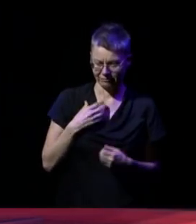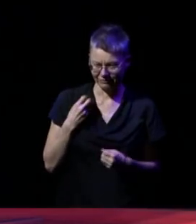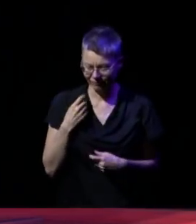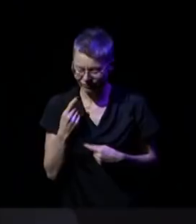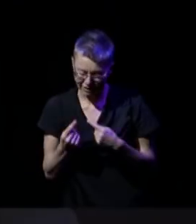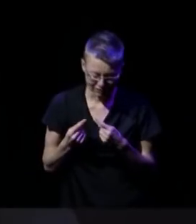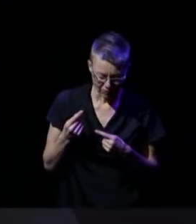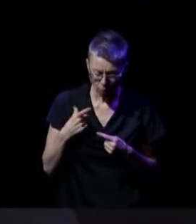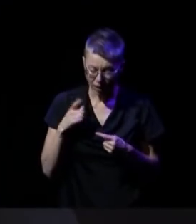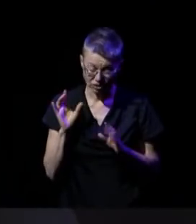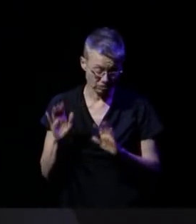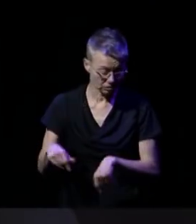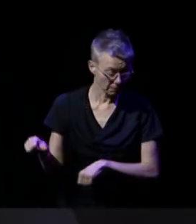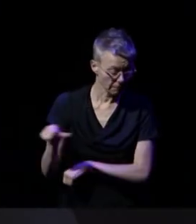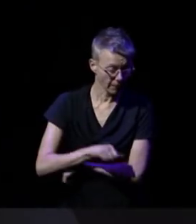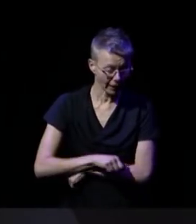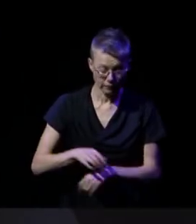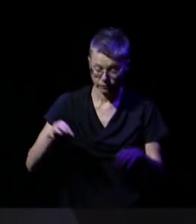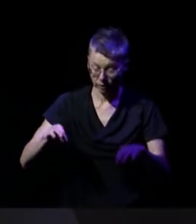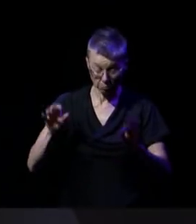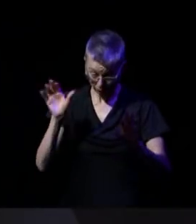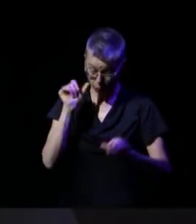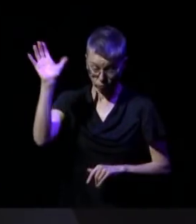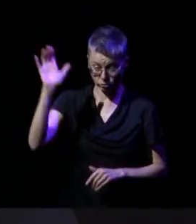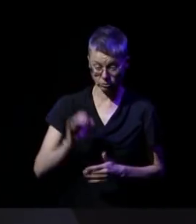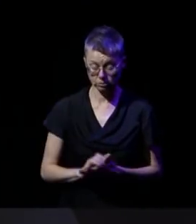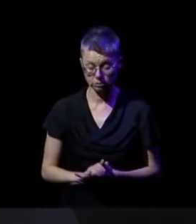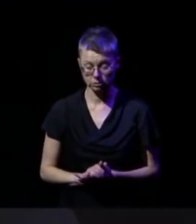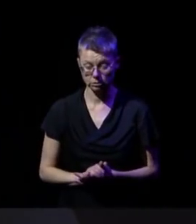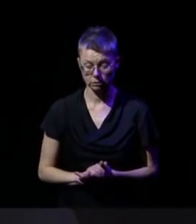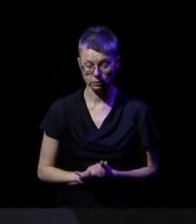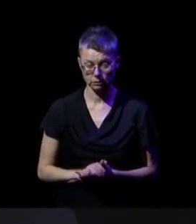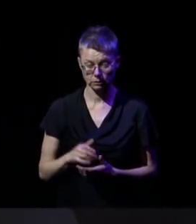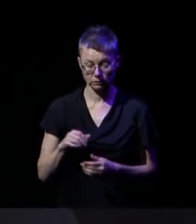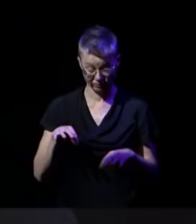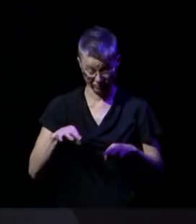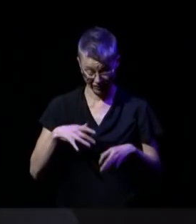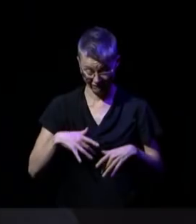and yet I won't because I feel that it would be to succumb